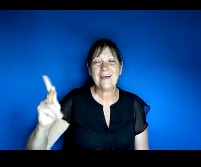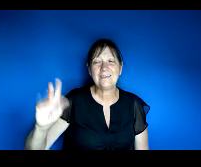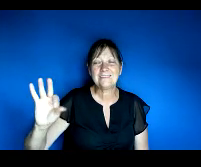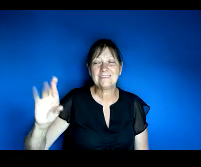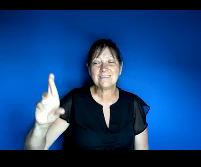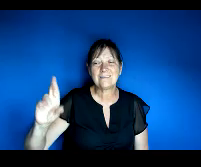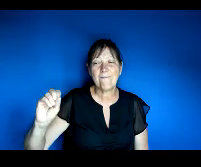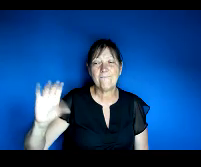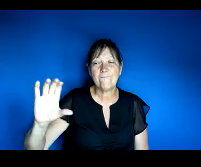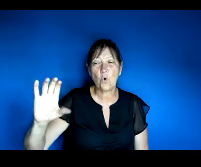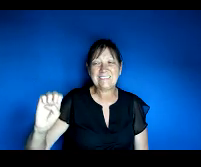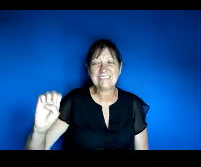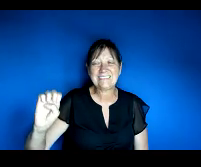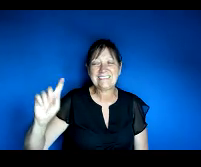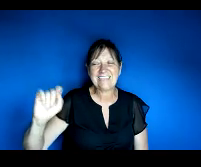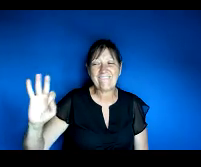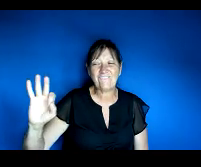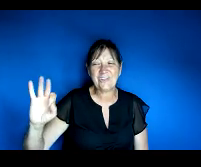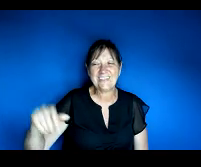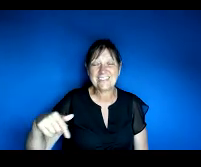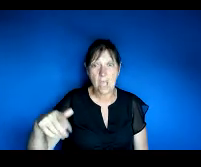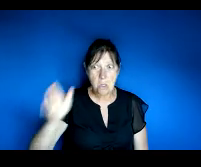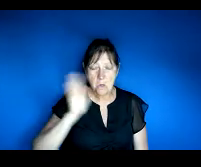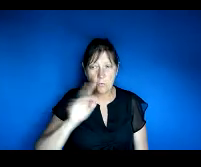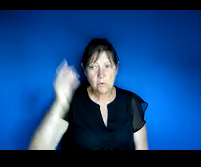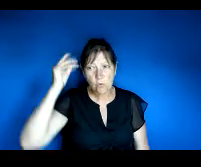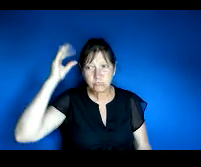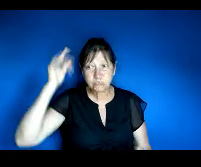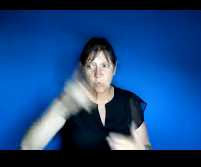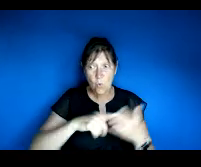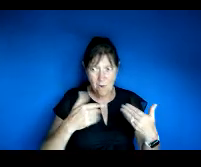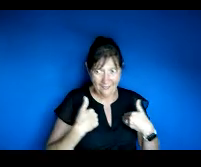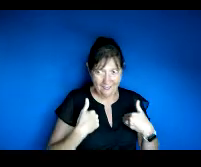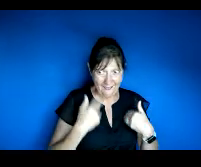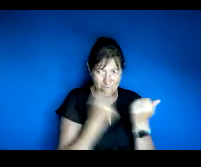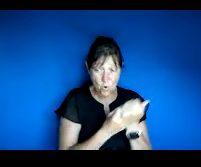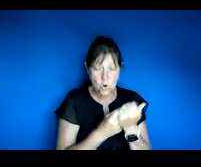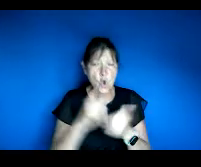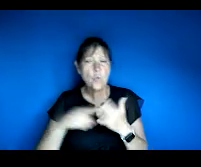are currently available to students with ADHD, and then what supports do we really need to bolster,